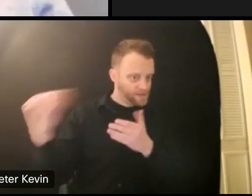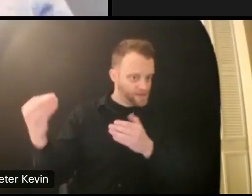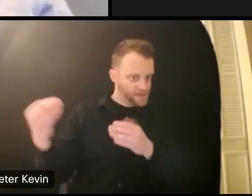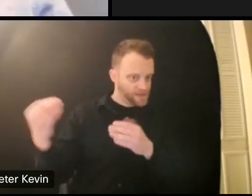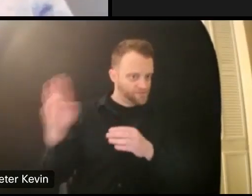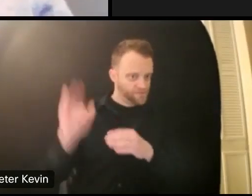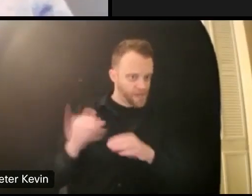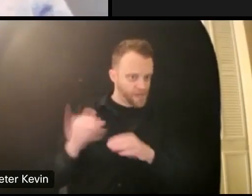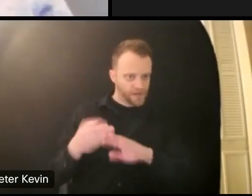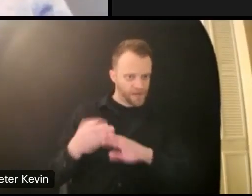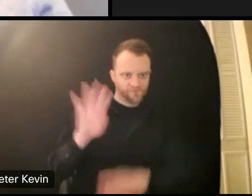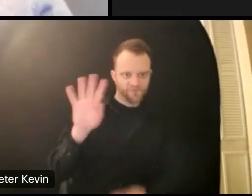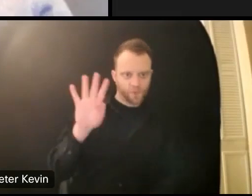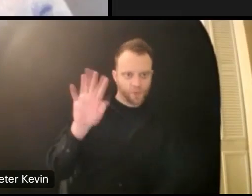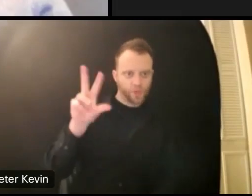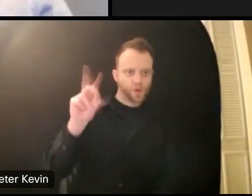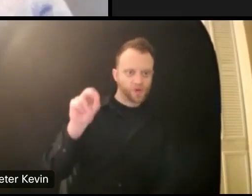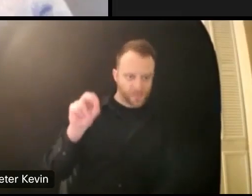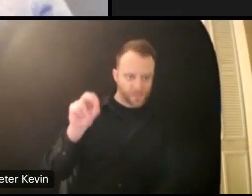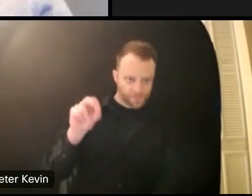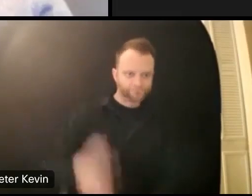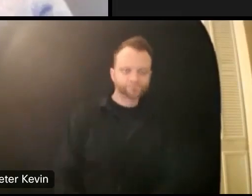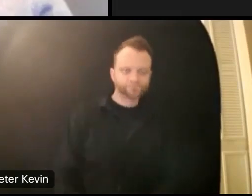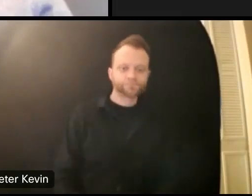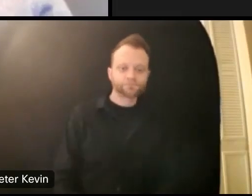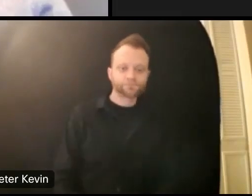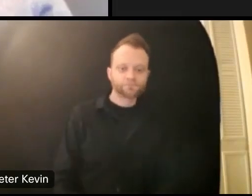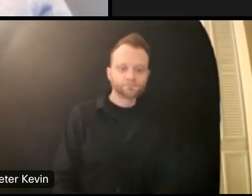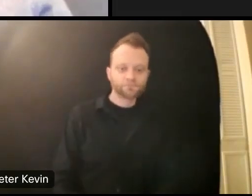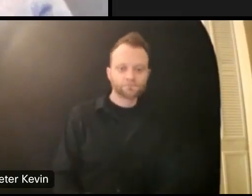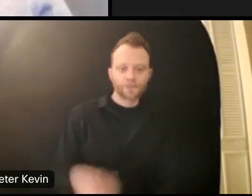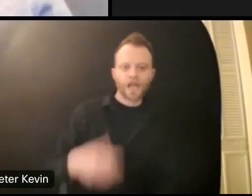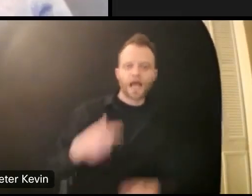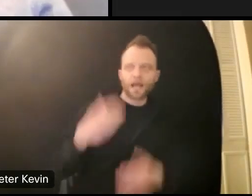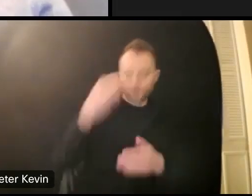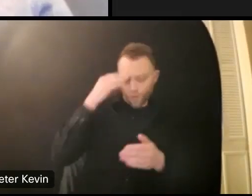opportunity too just to put in - I talked about phone calls and emails, we do have a physical